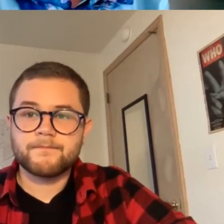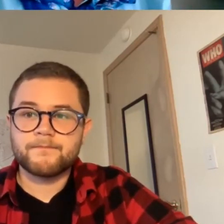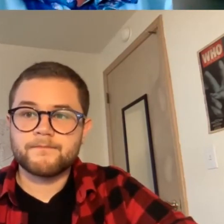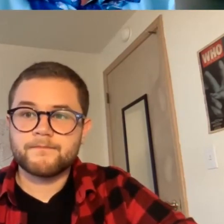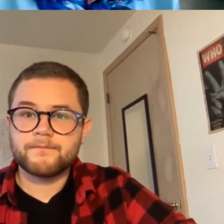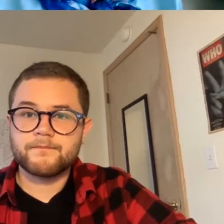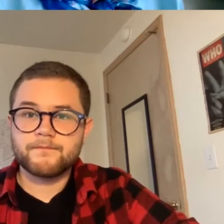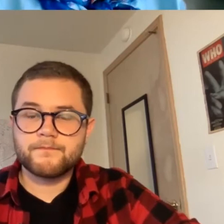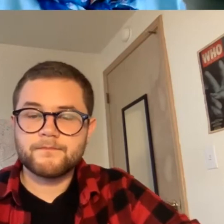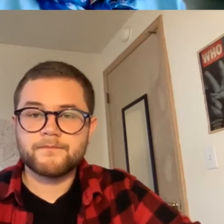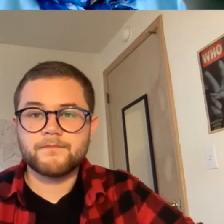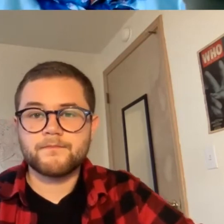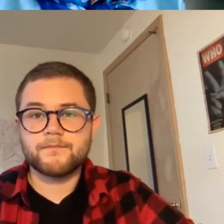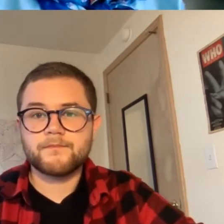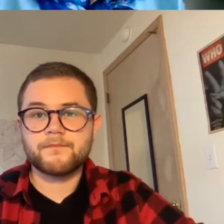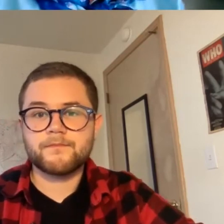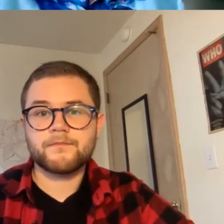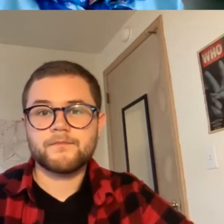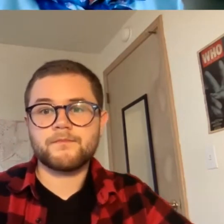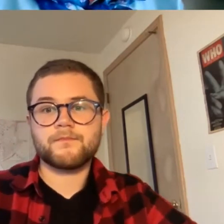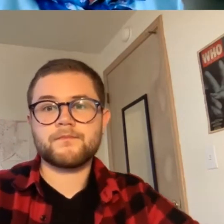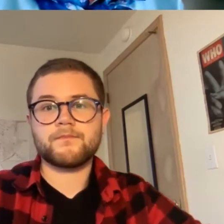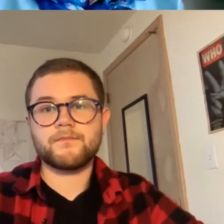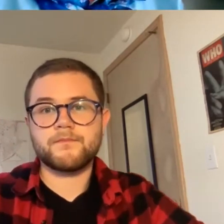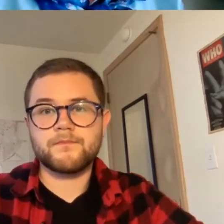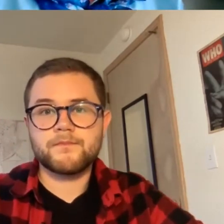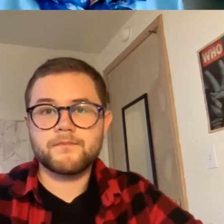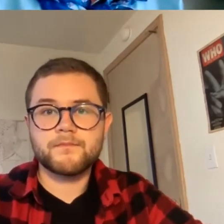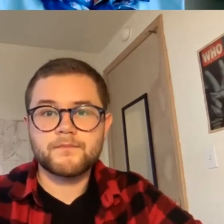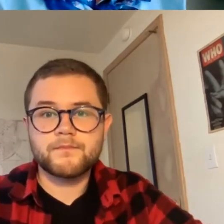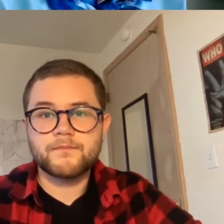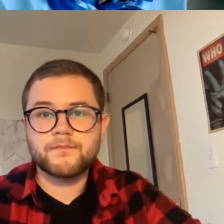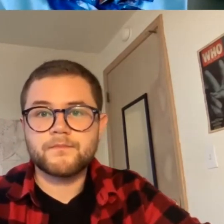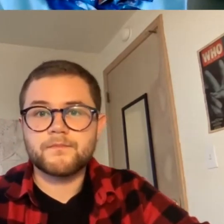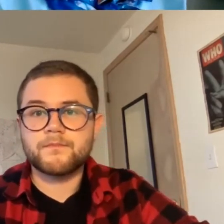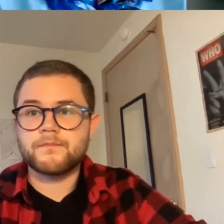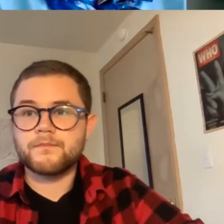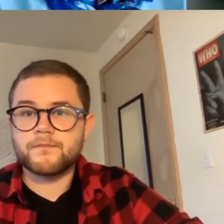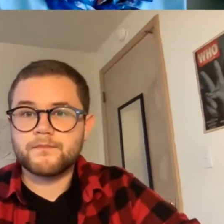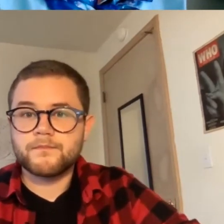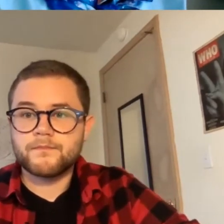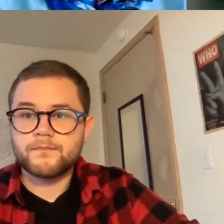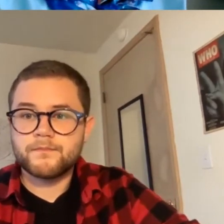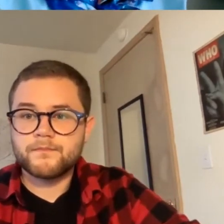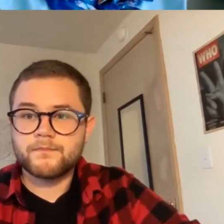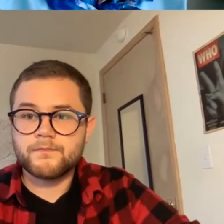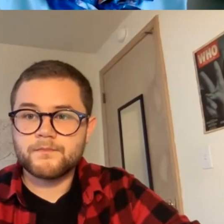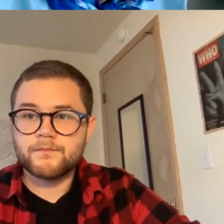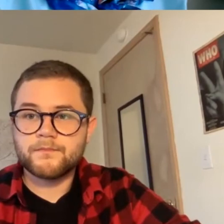and you are totally right, that fatness does not inherently mean that somebody's unhealthy. So I'm really, really sorry